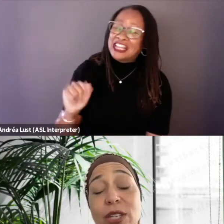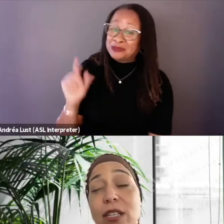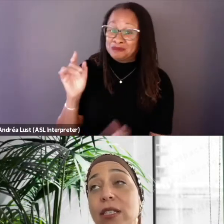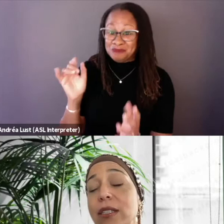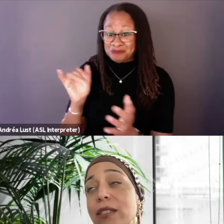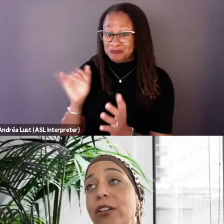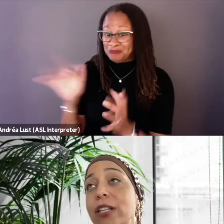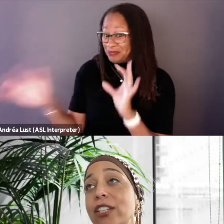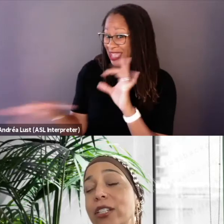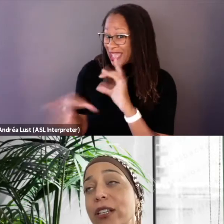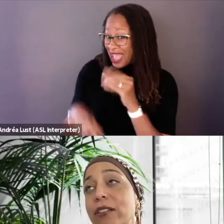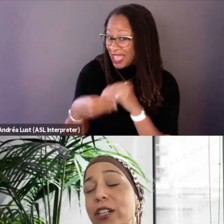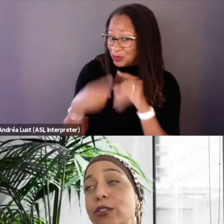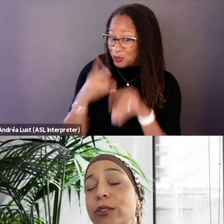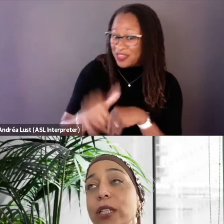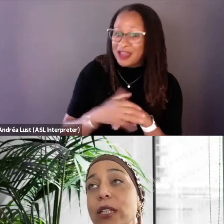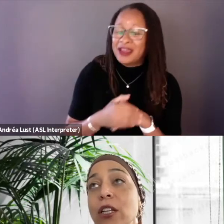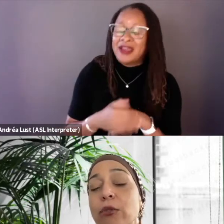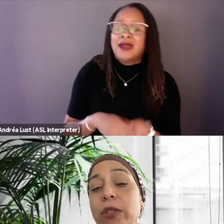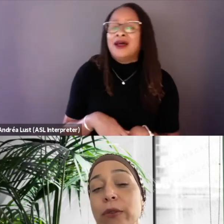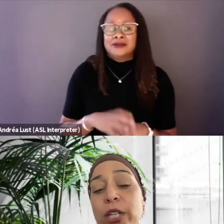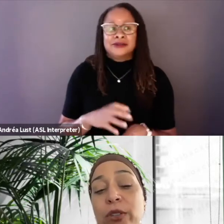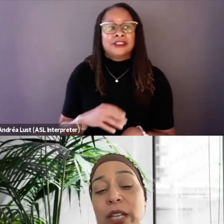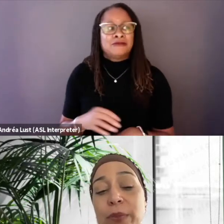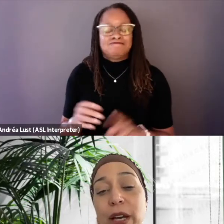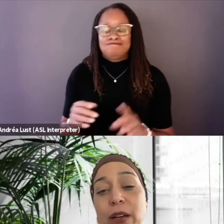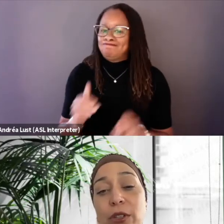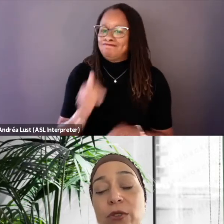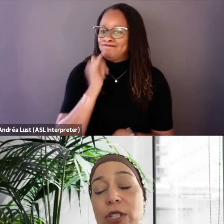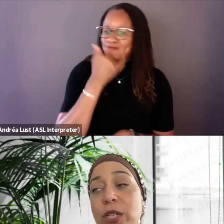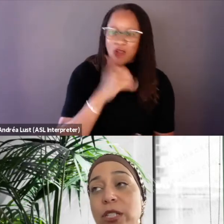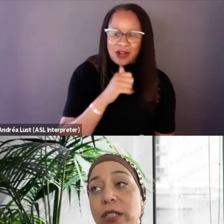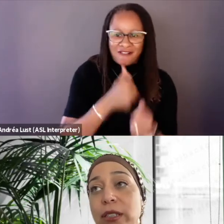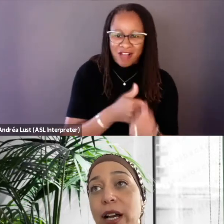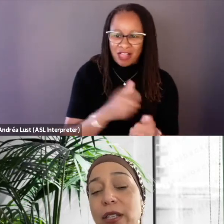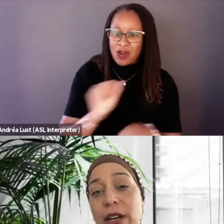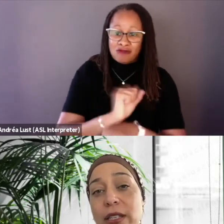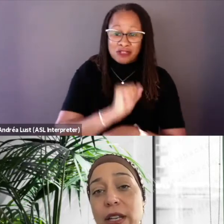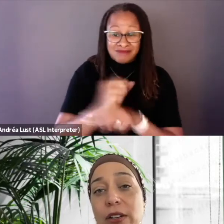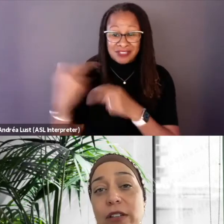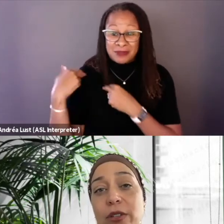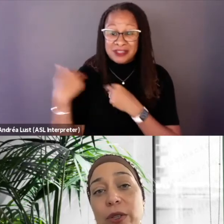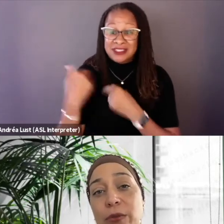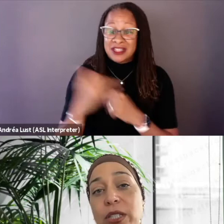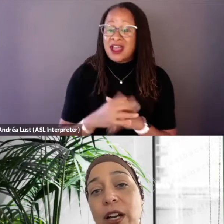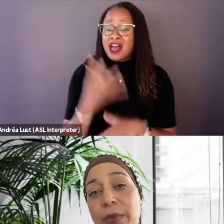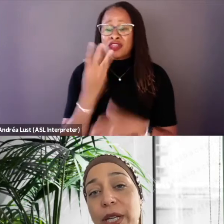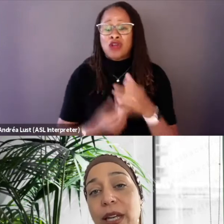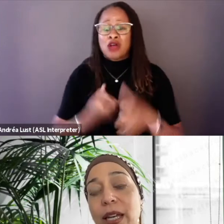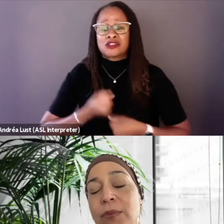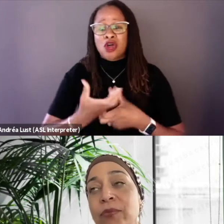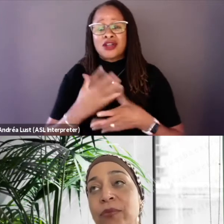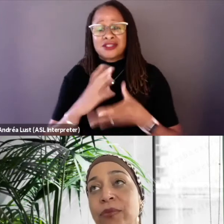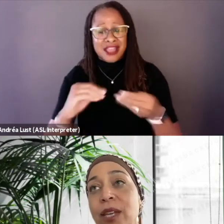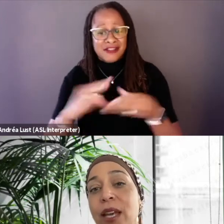a dereliction of our duty, you know, when you think about what you were just mentioning the lost cause narrative, and we talked about that.